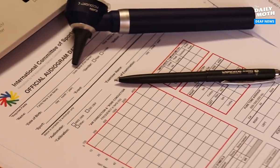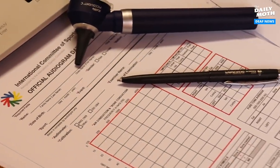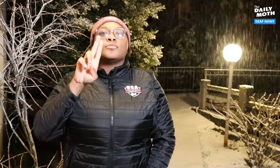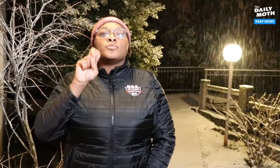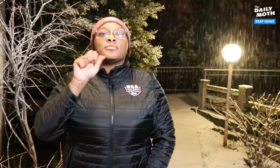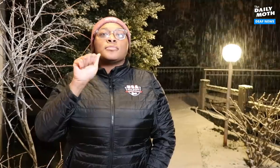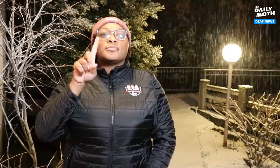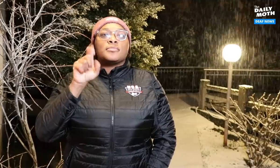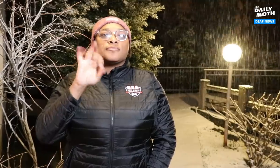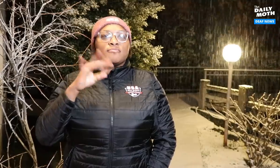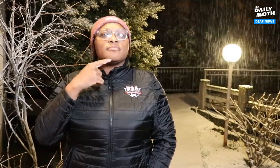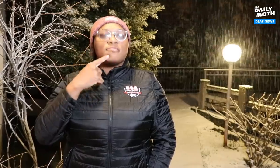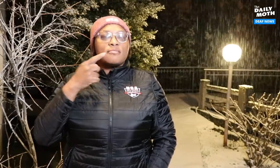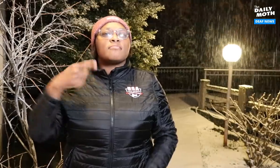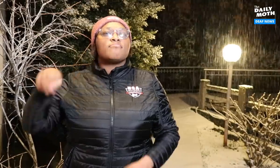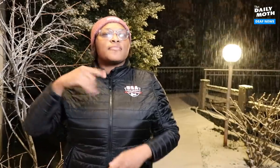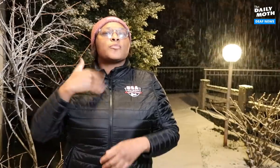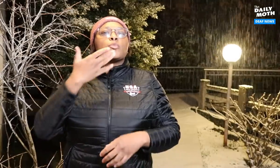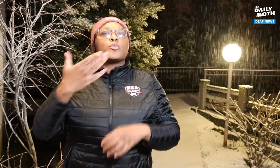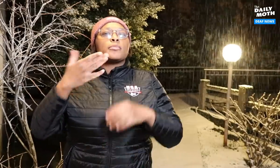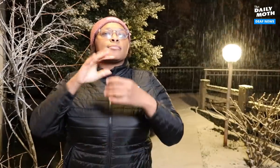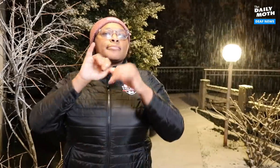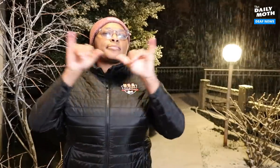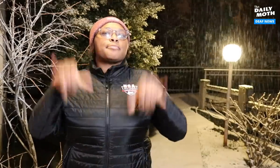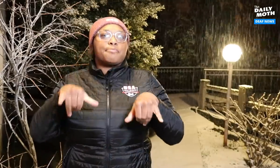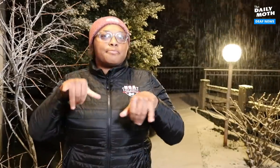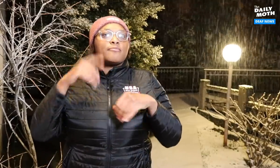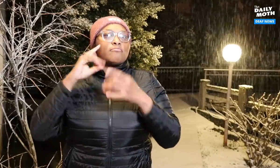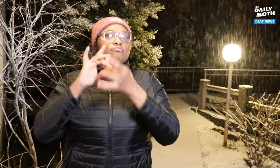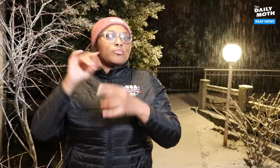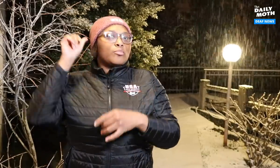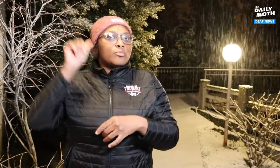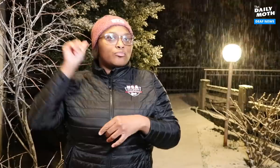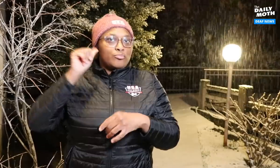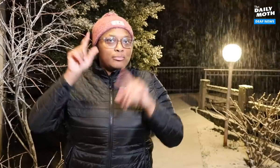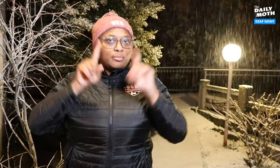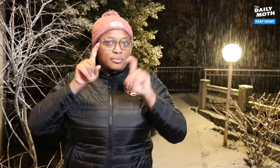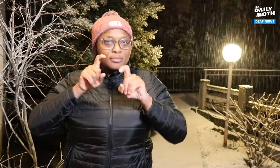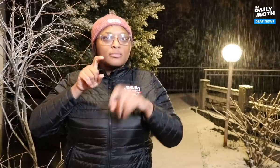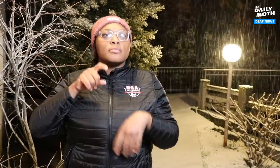USADSF said they have a good system of cooperating with audiogram tests.